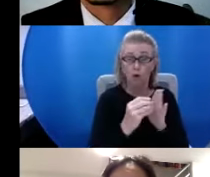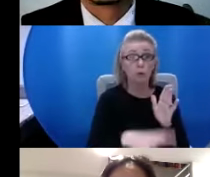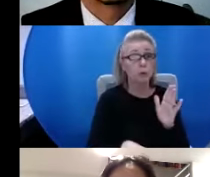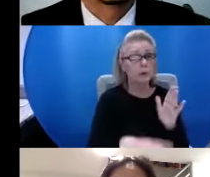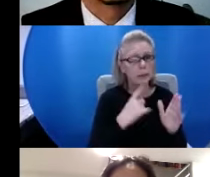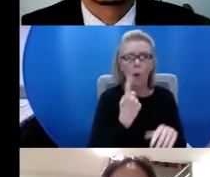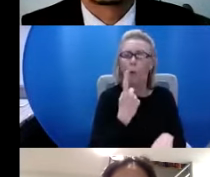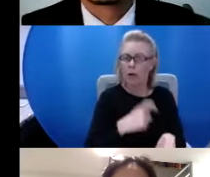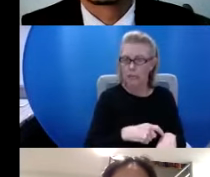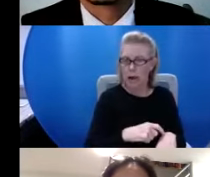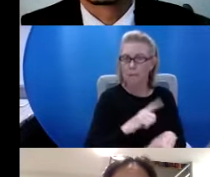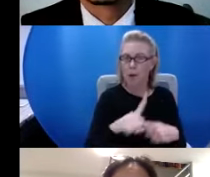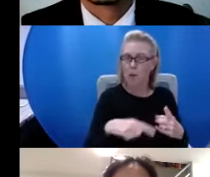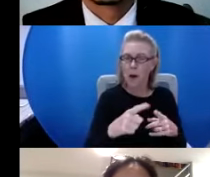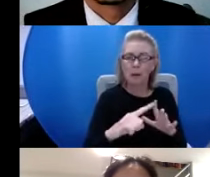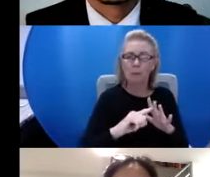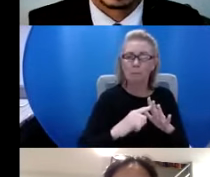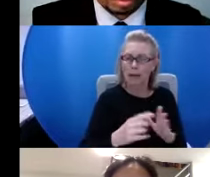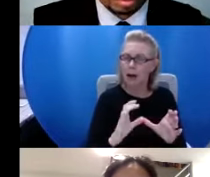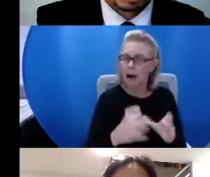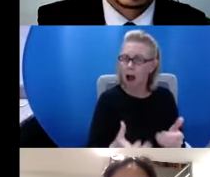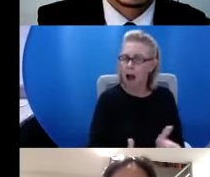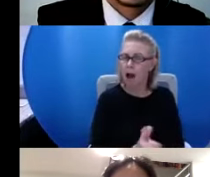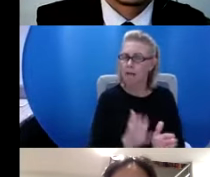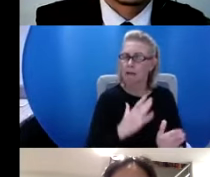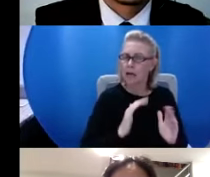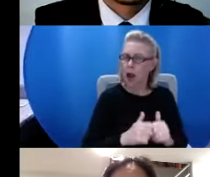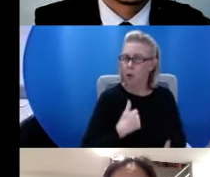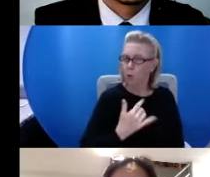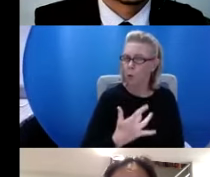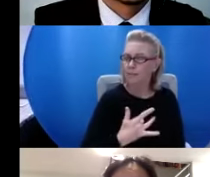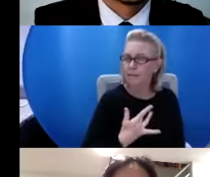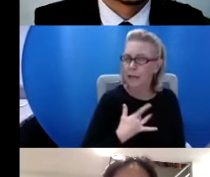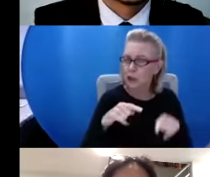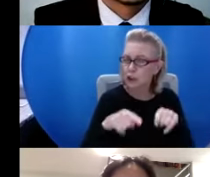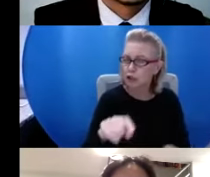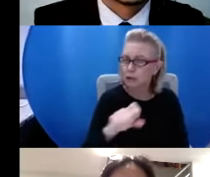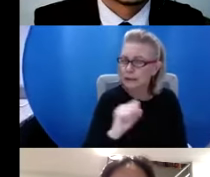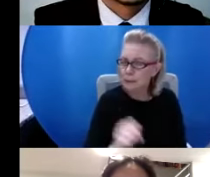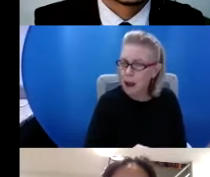the class by asking us how we've been feeling during the semester and you made us take a poll